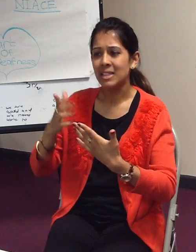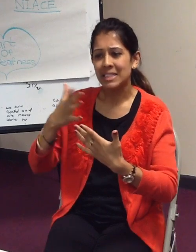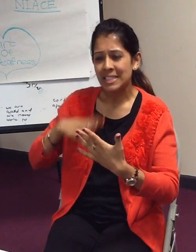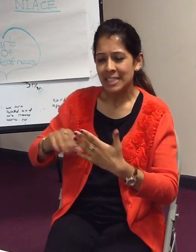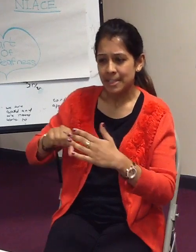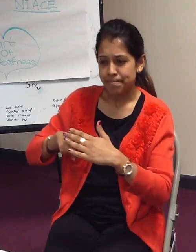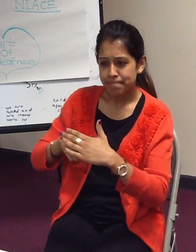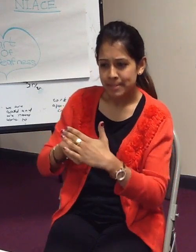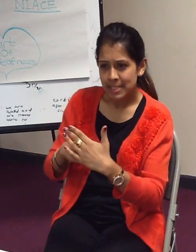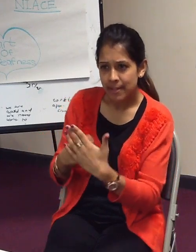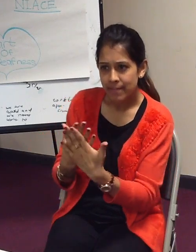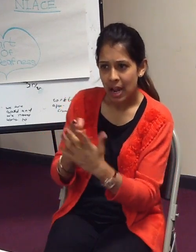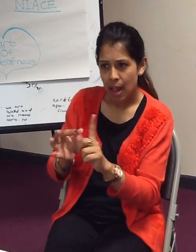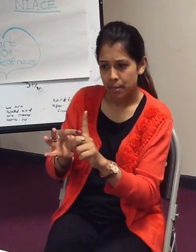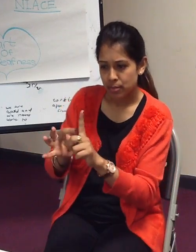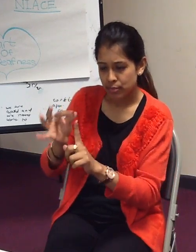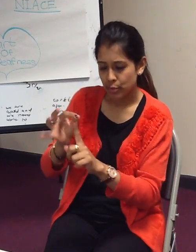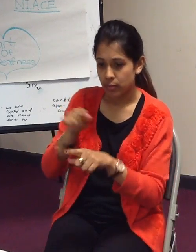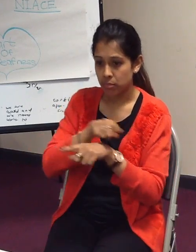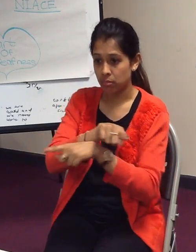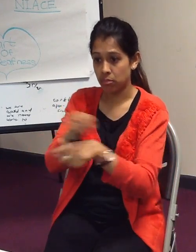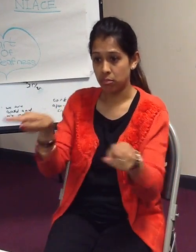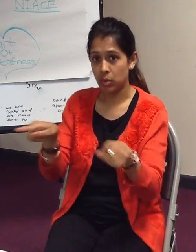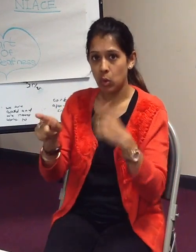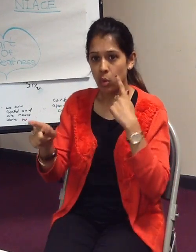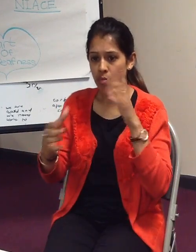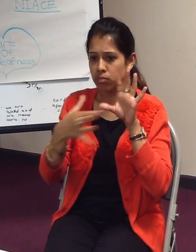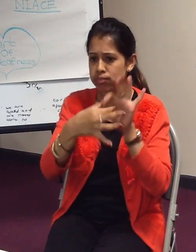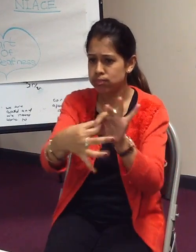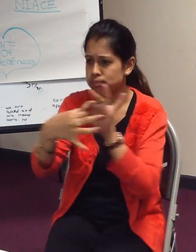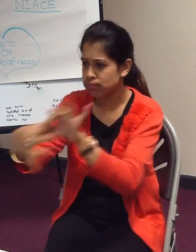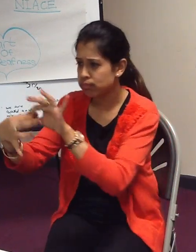Further development through establishing specific connections with organisations